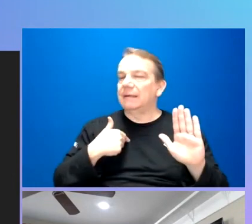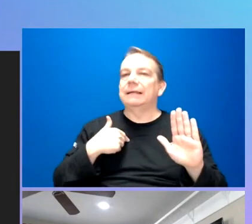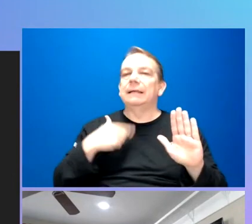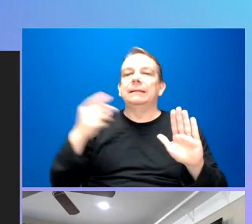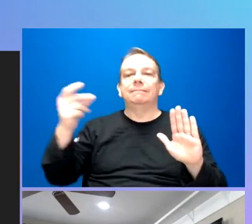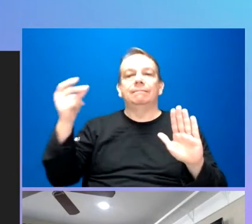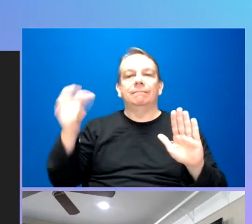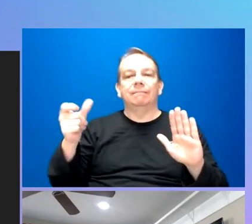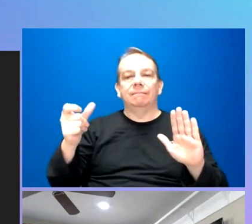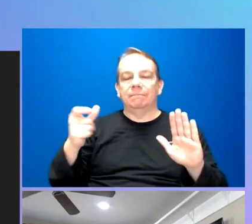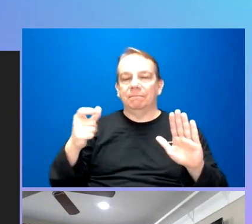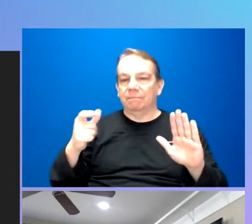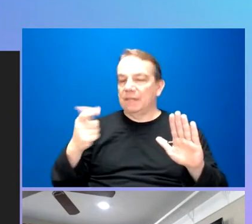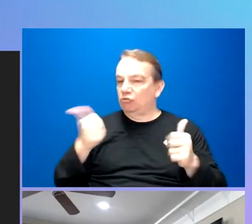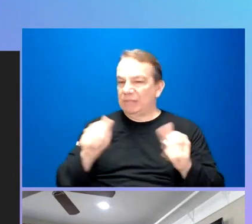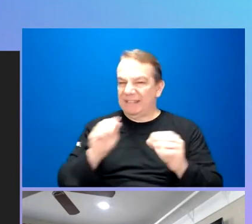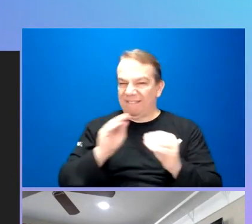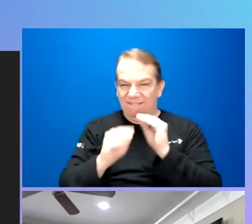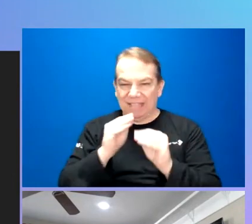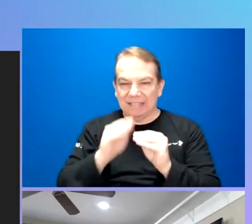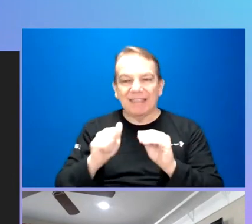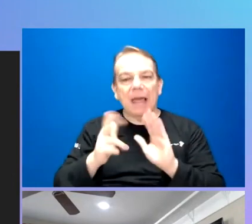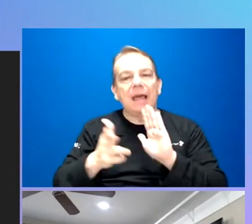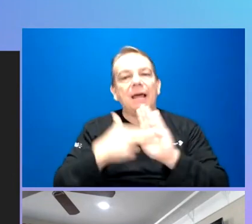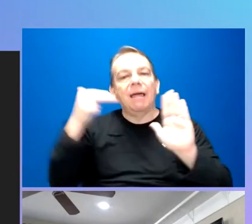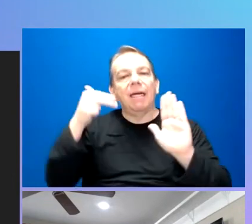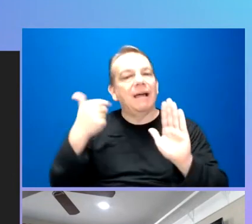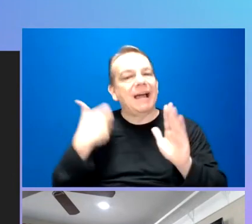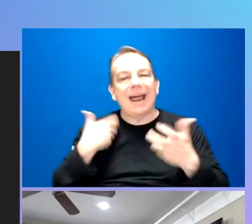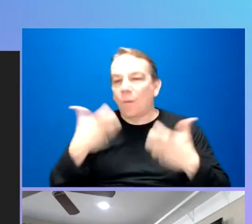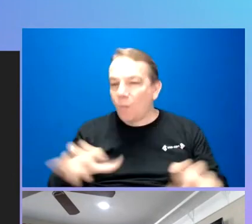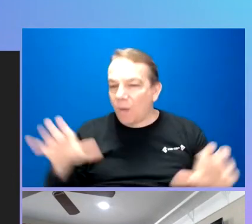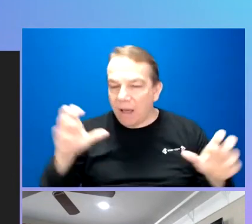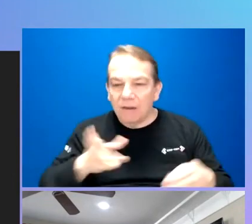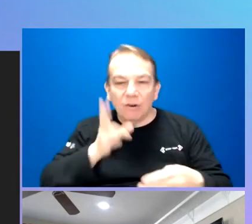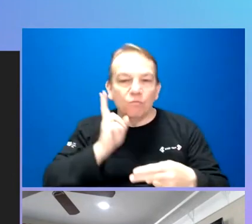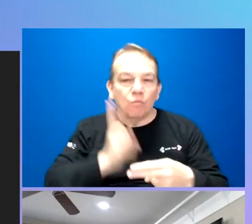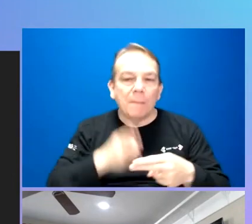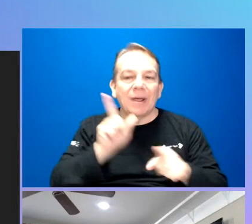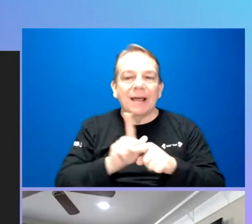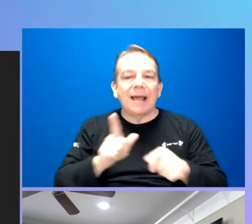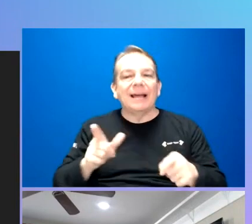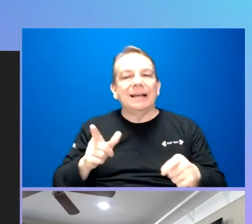to fix that. I would intentionally engage or interact